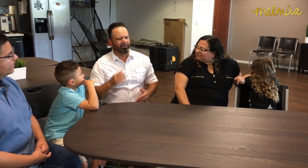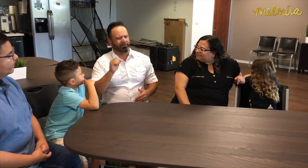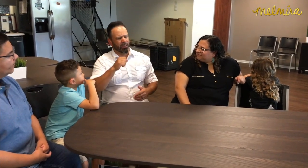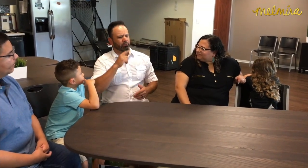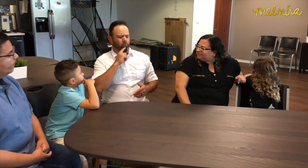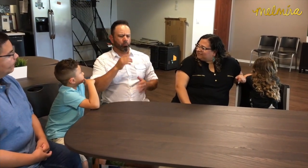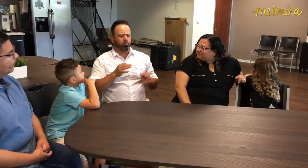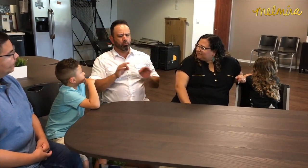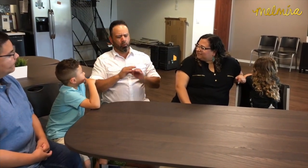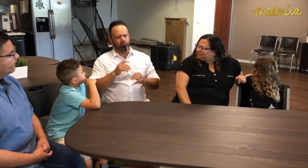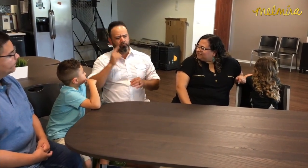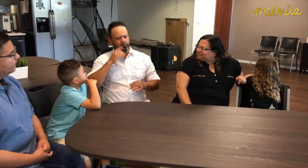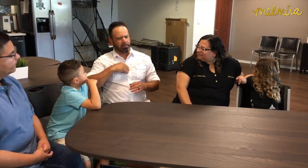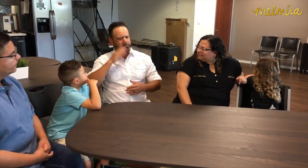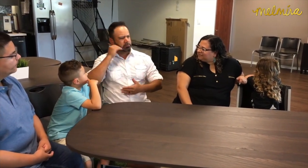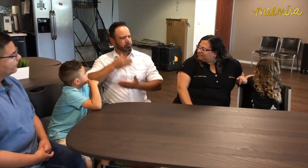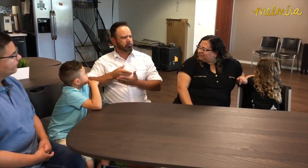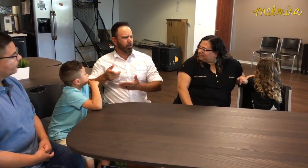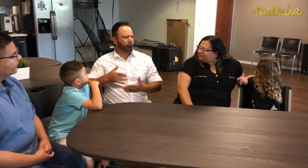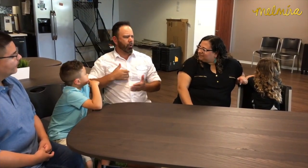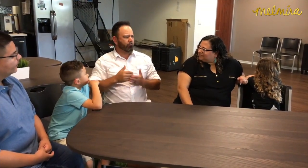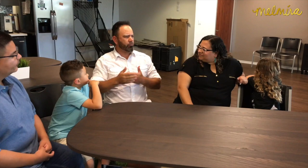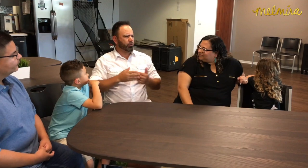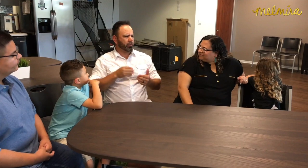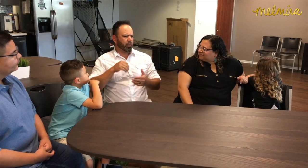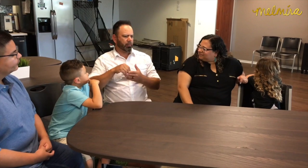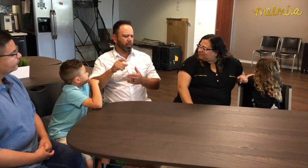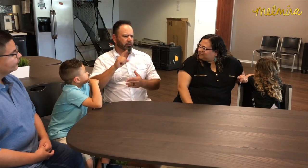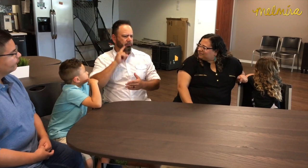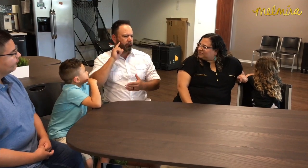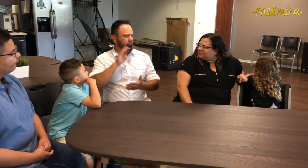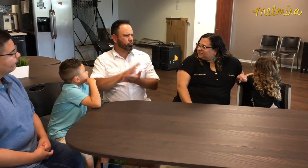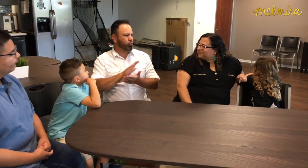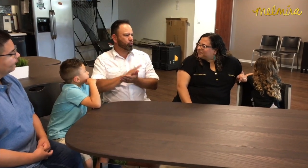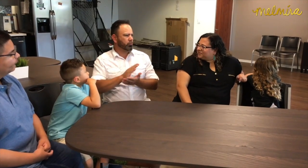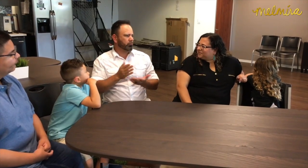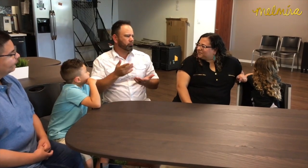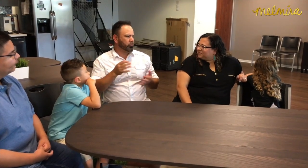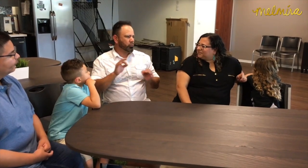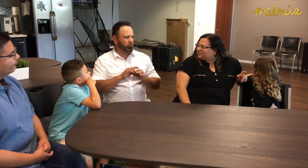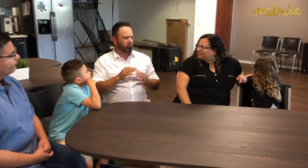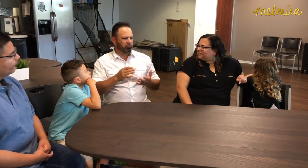It's important to us that our son feels comfortable at his deaf school.